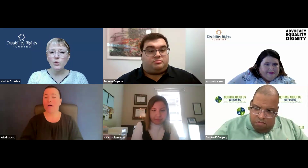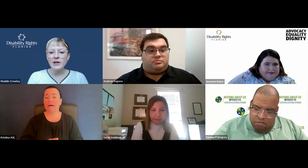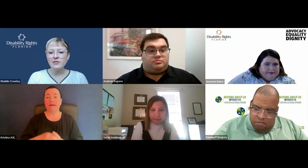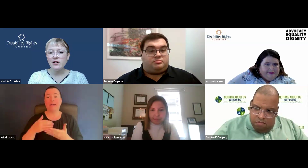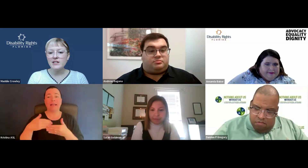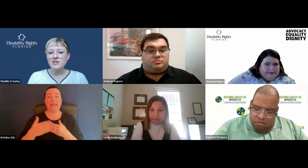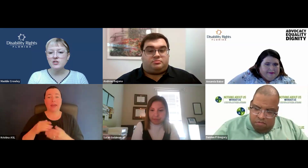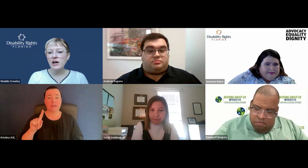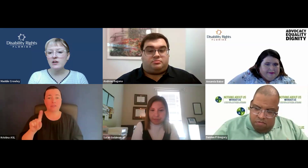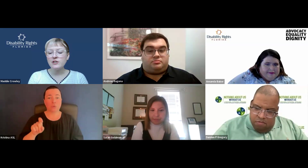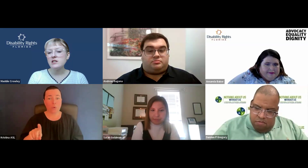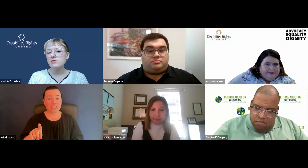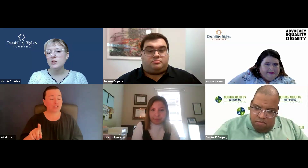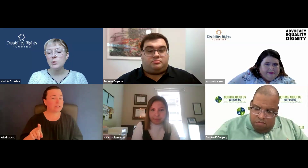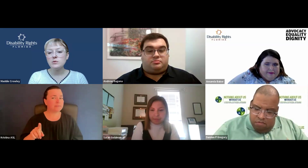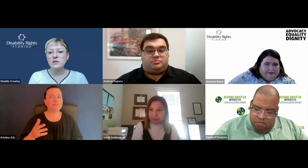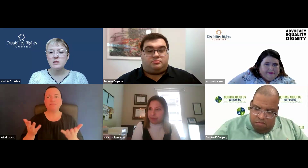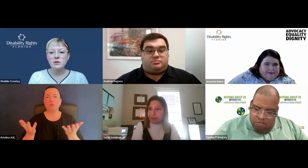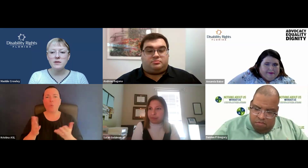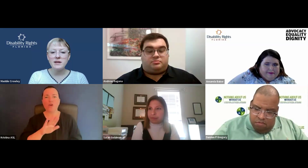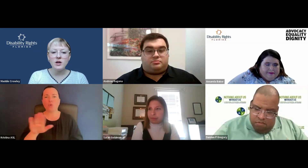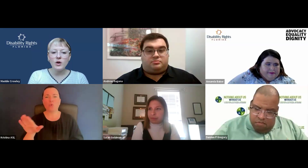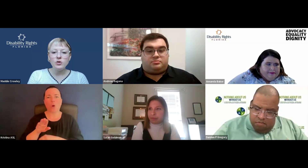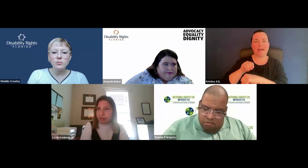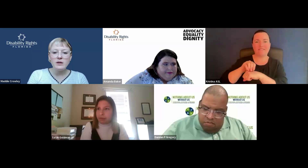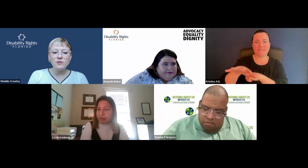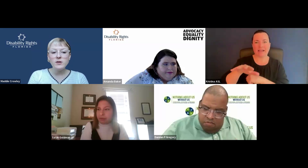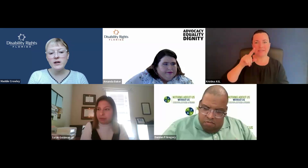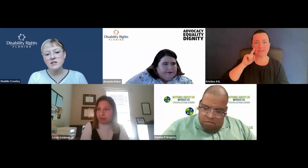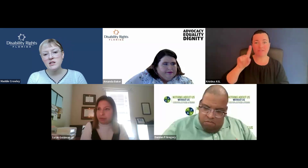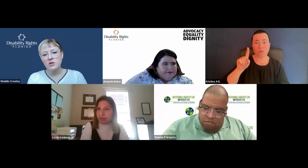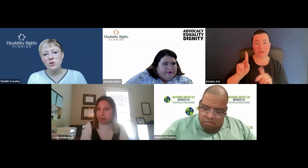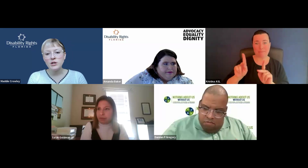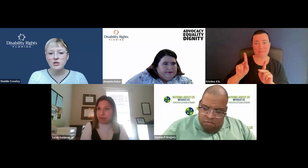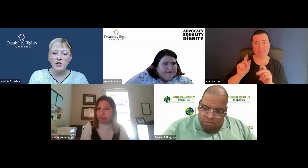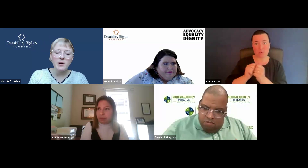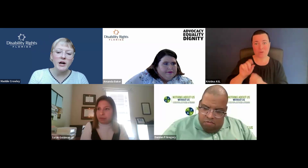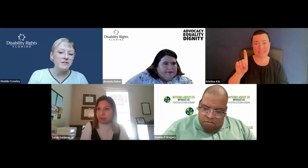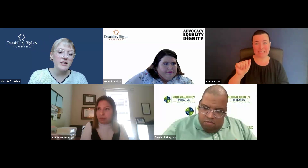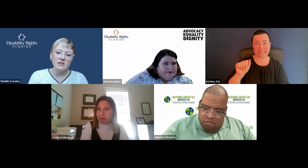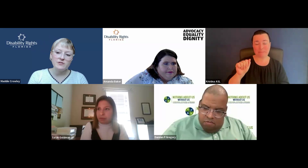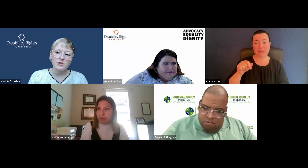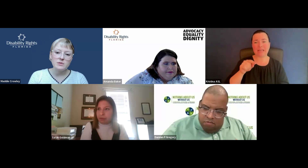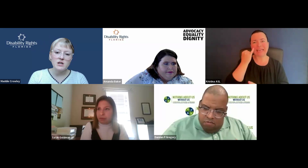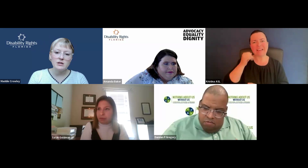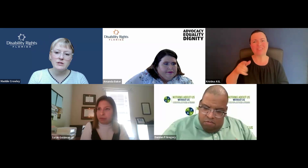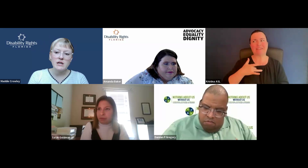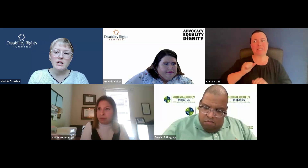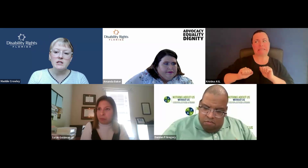what advice do you have for individuals with disabilities who may feel hesitant or unsure about advocating for themselves,